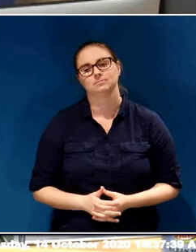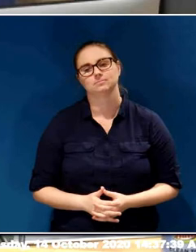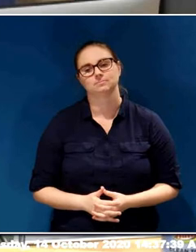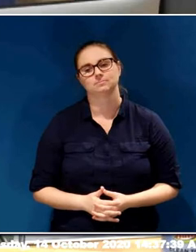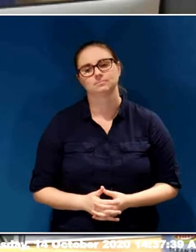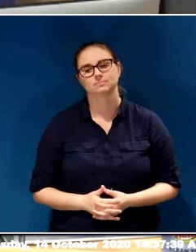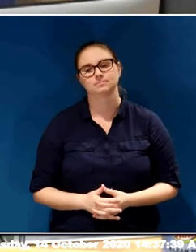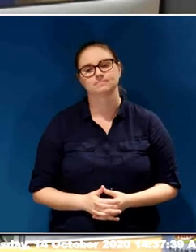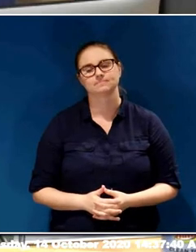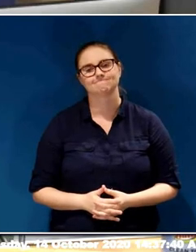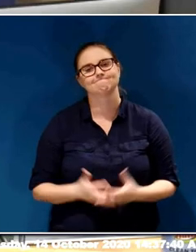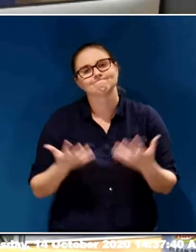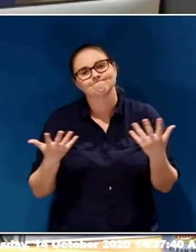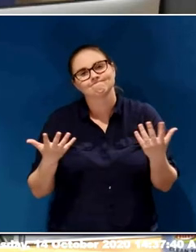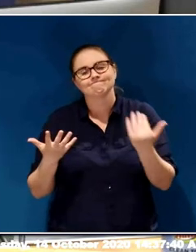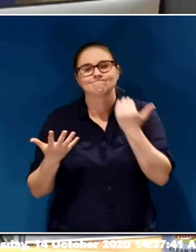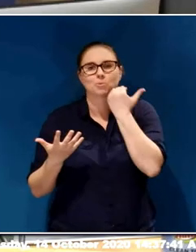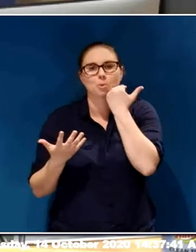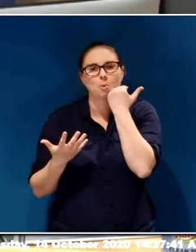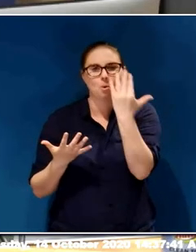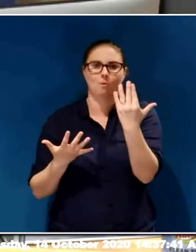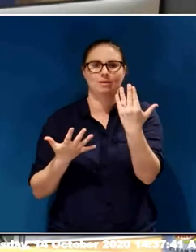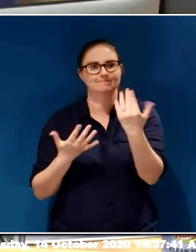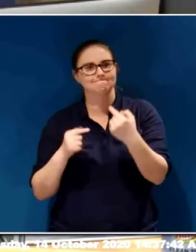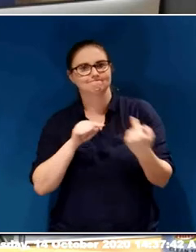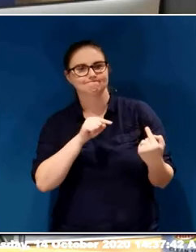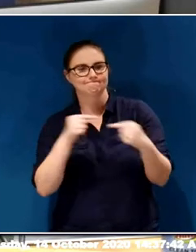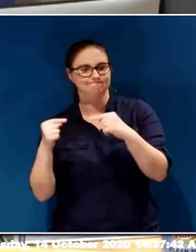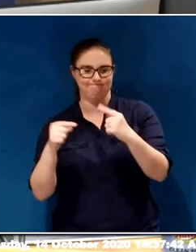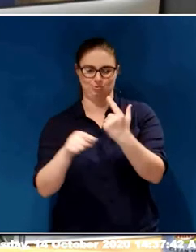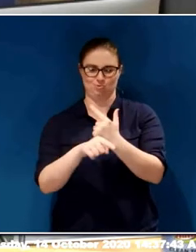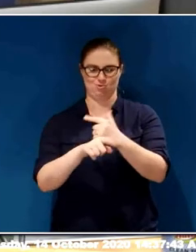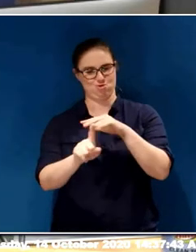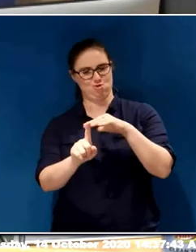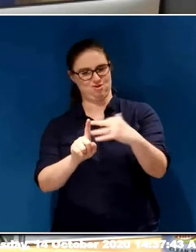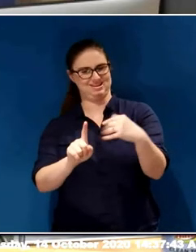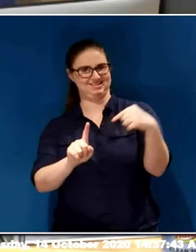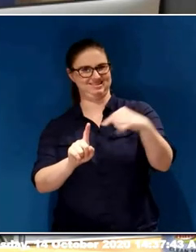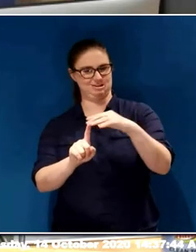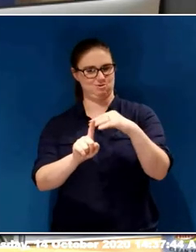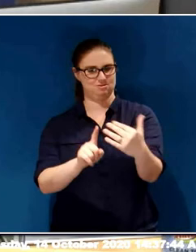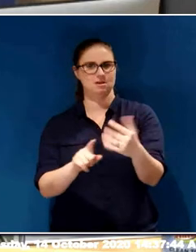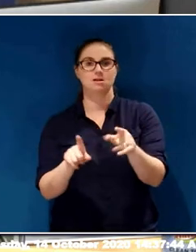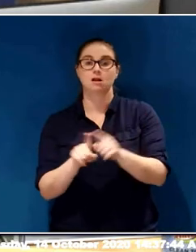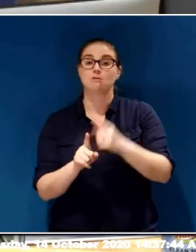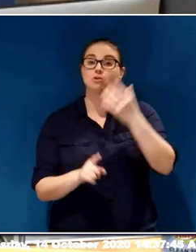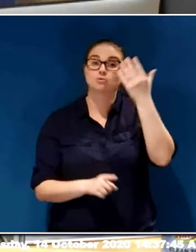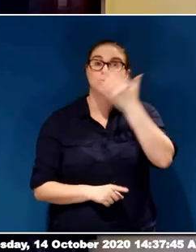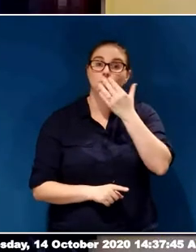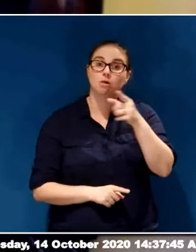So, for example, the way schools need to run and meet the needs of their students in the Northern Territory might be very different to the way that needs